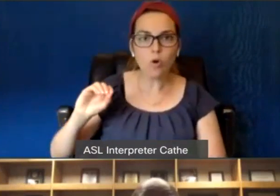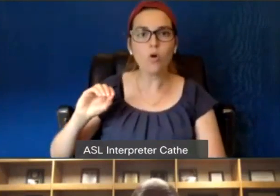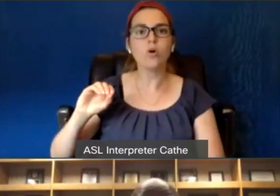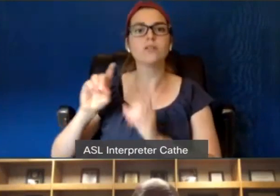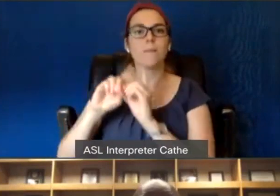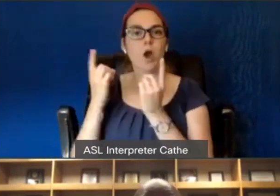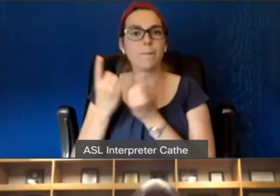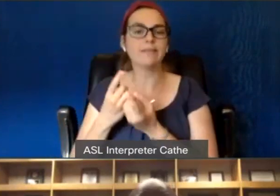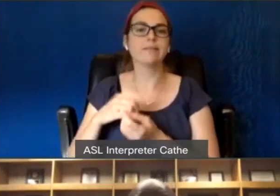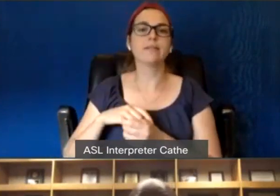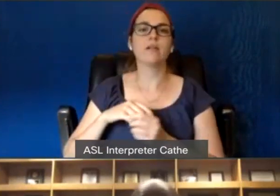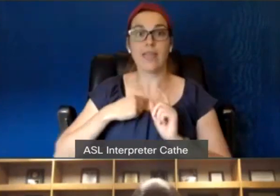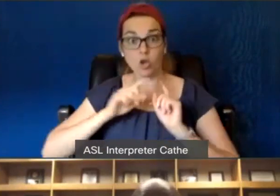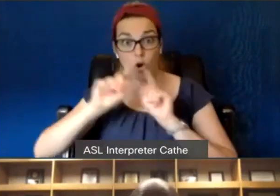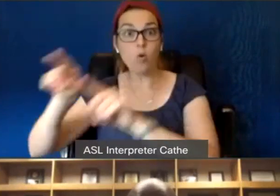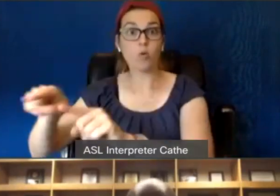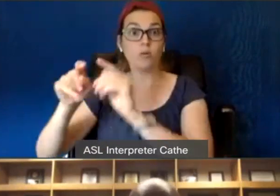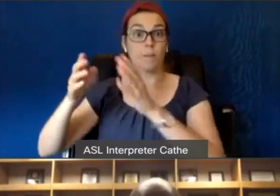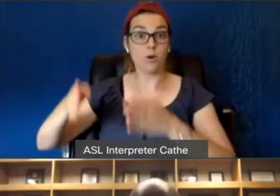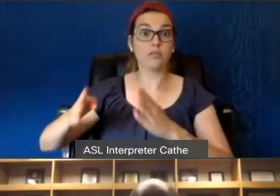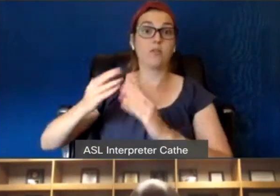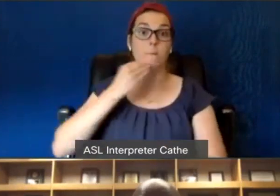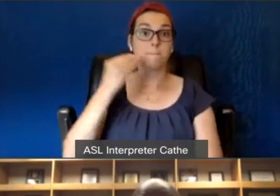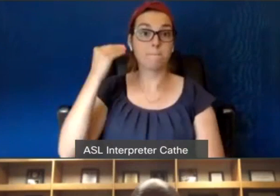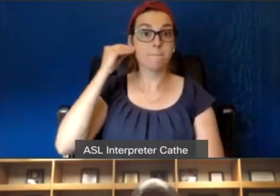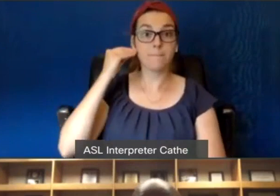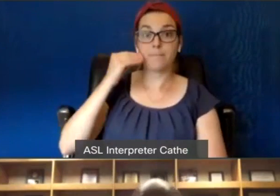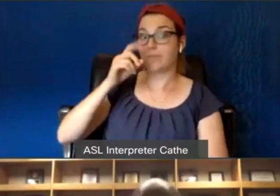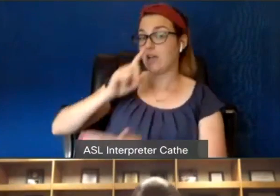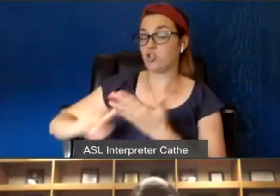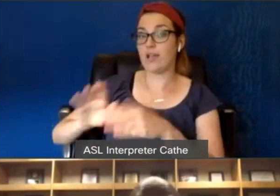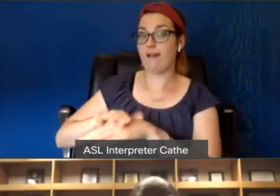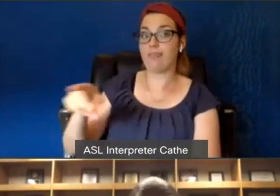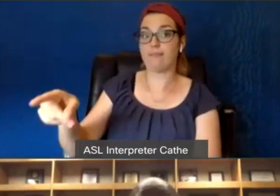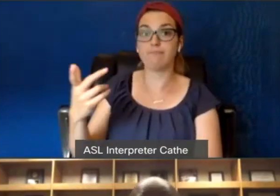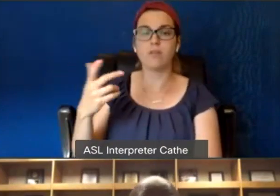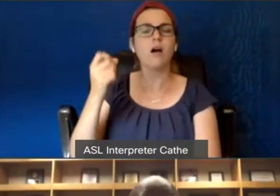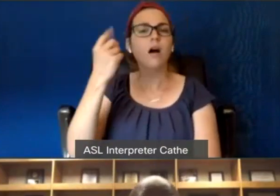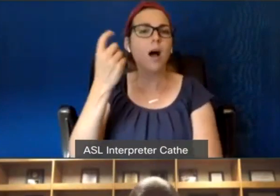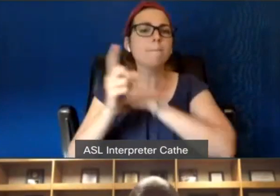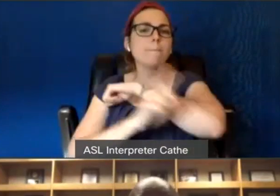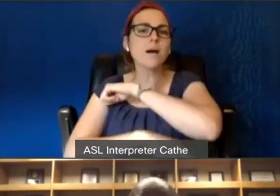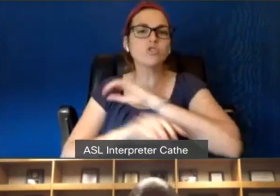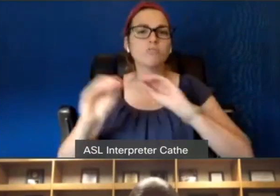and checking on them. And again, as we said this before this is not for punishment, it's for therapeutic.